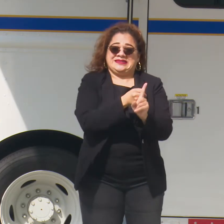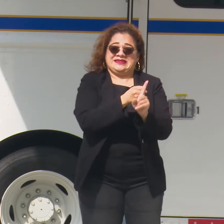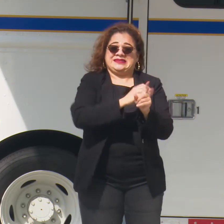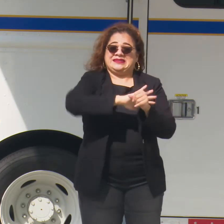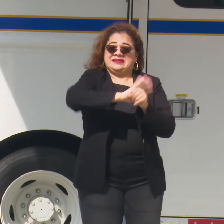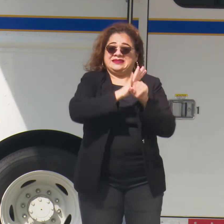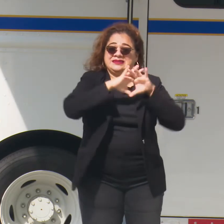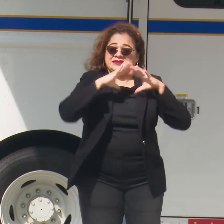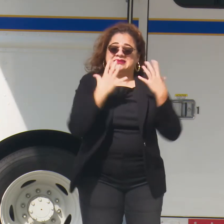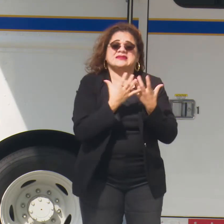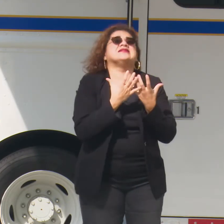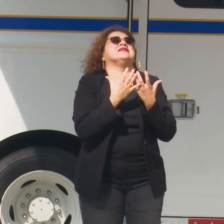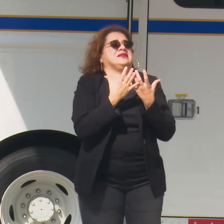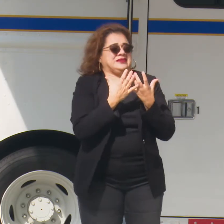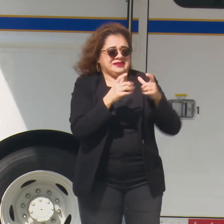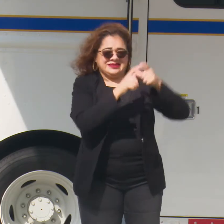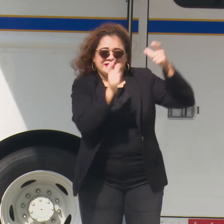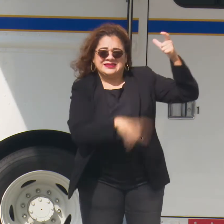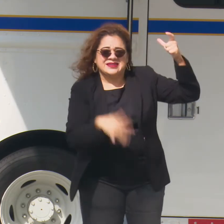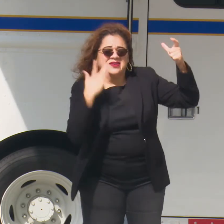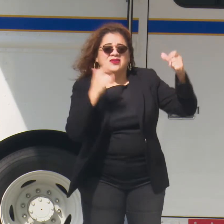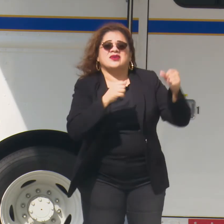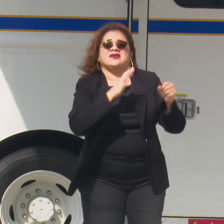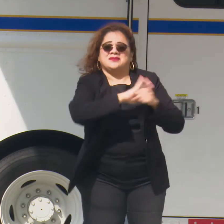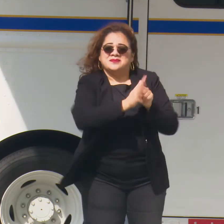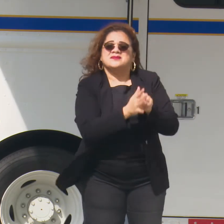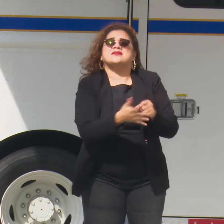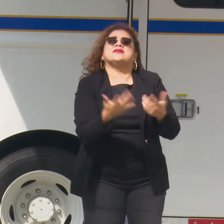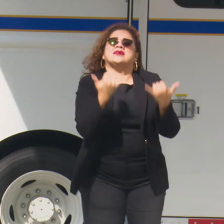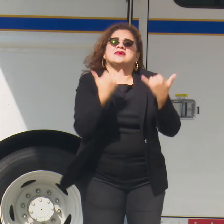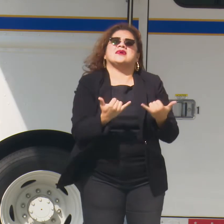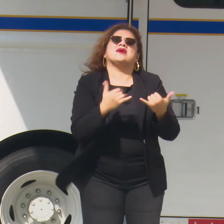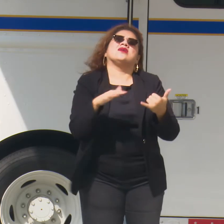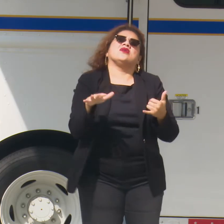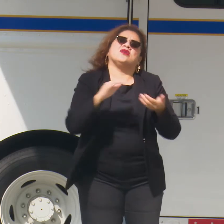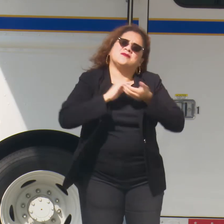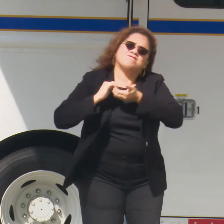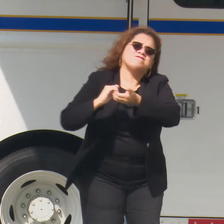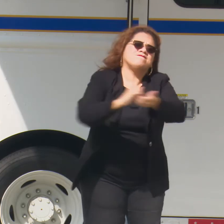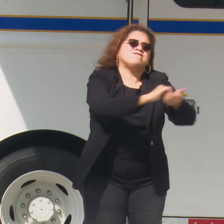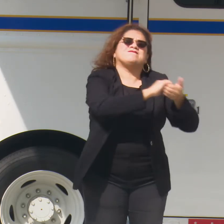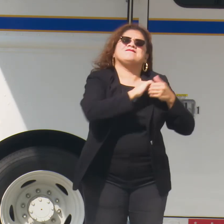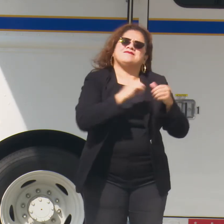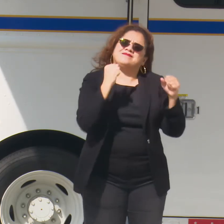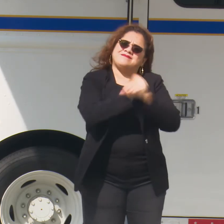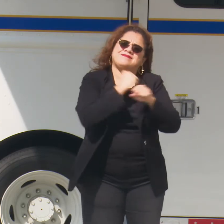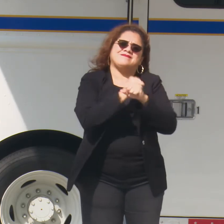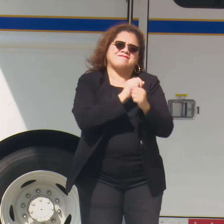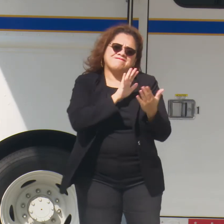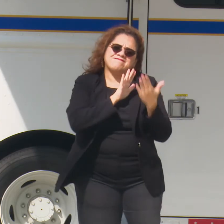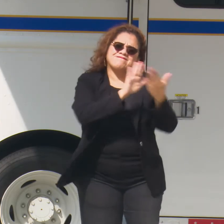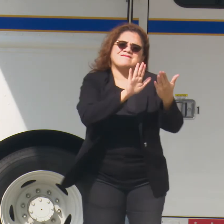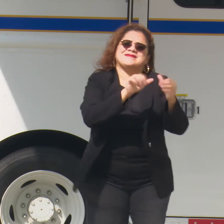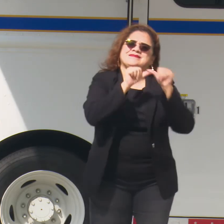collaborty, collaboratively excuse me, to take this COVID pandemic head-on. And I'd like to say thank you again. Now